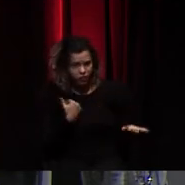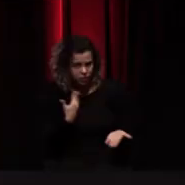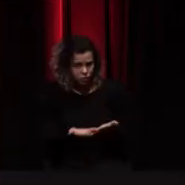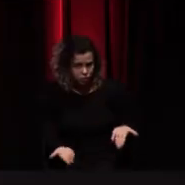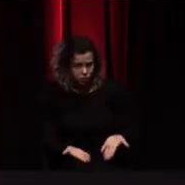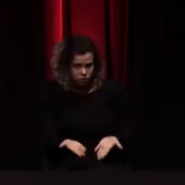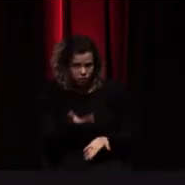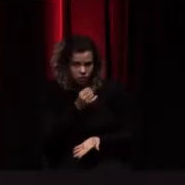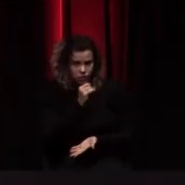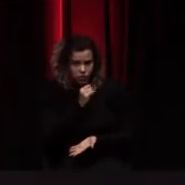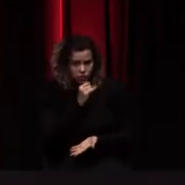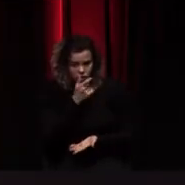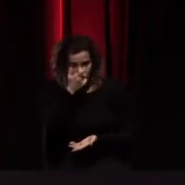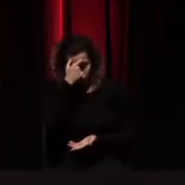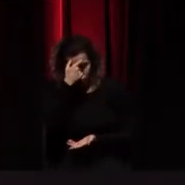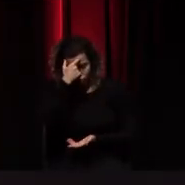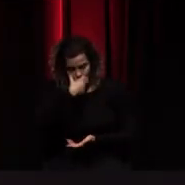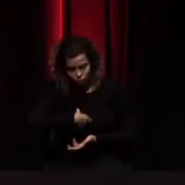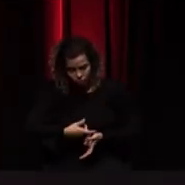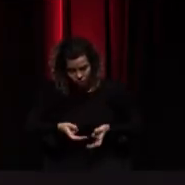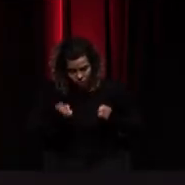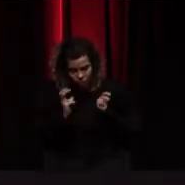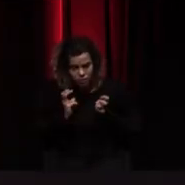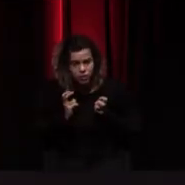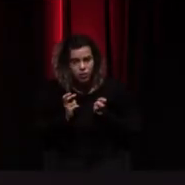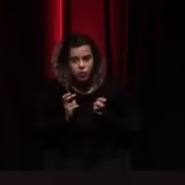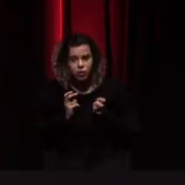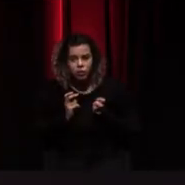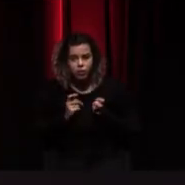times change, and spectators’ and readers’ tastes